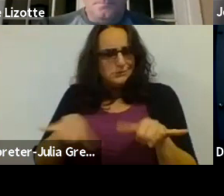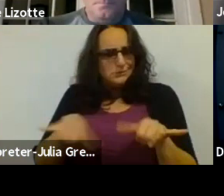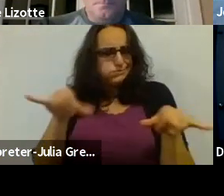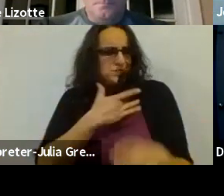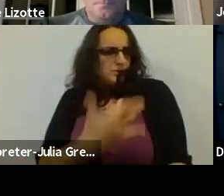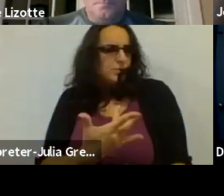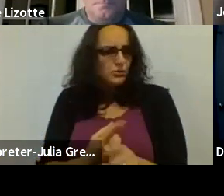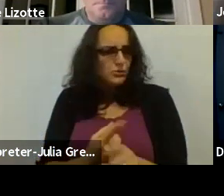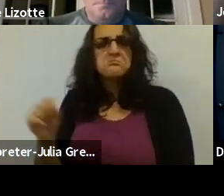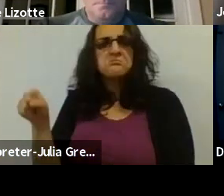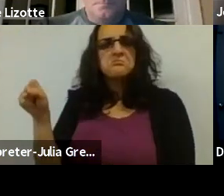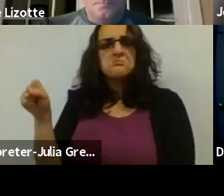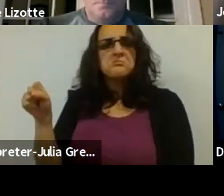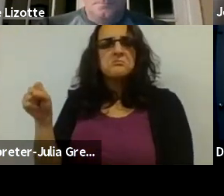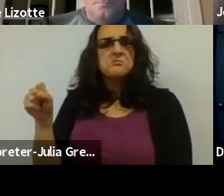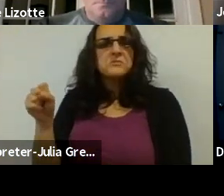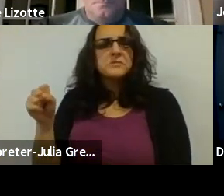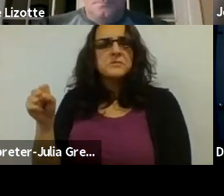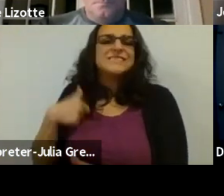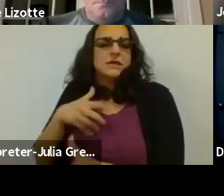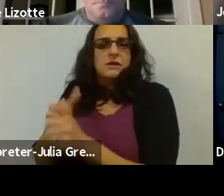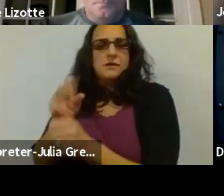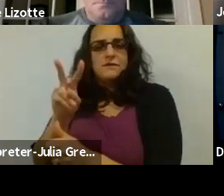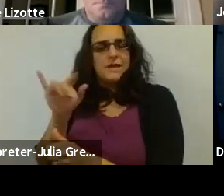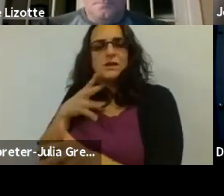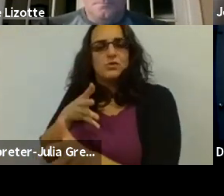Vincent Cerce: Yeah, just it just had to be updated to reflect the language that's required by the